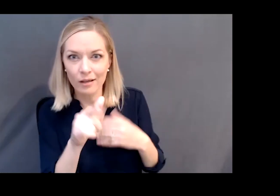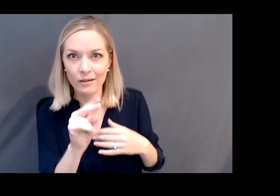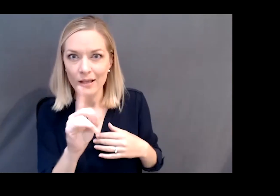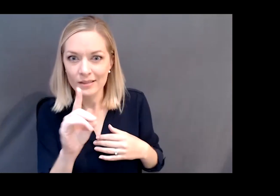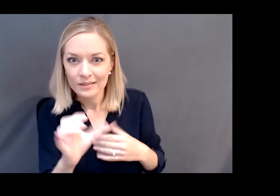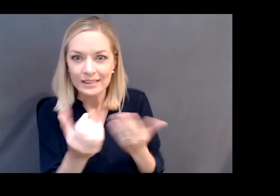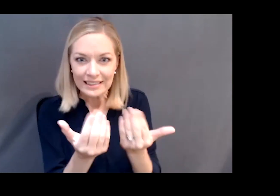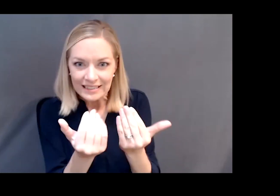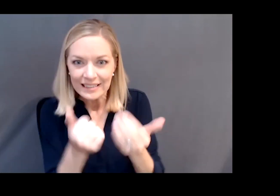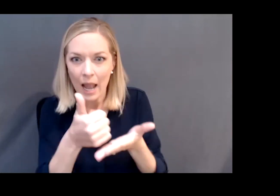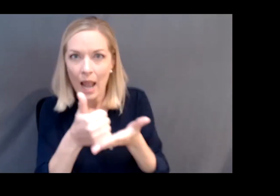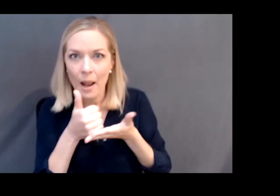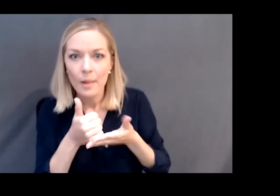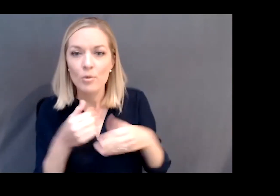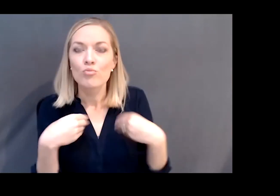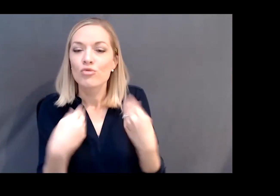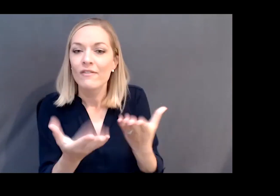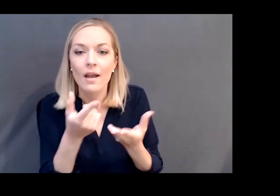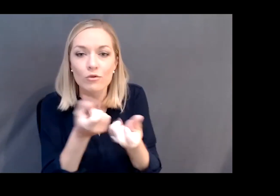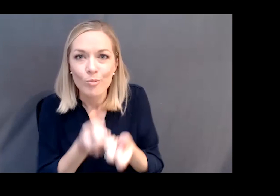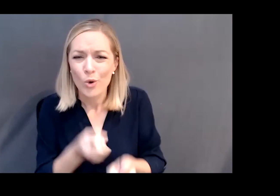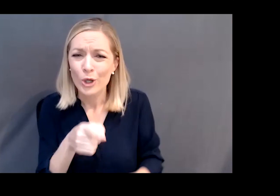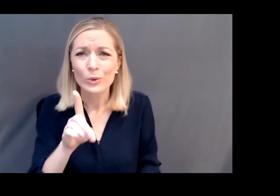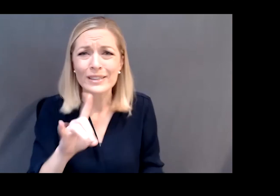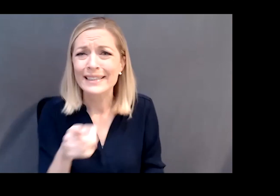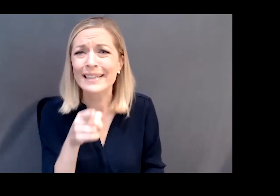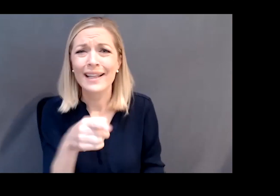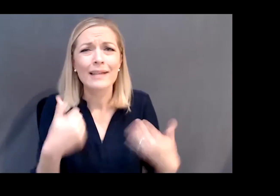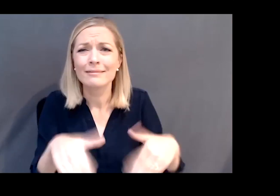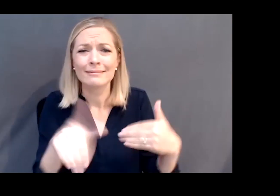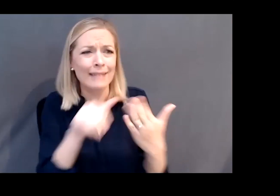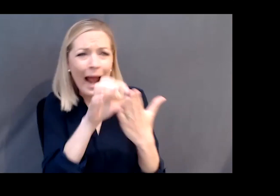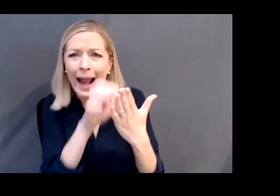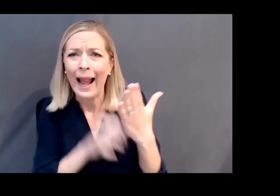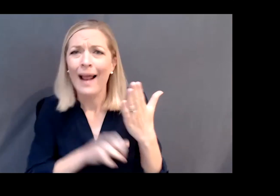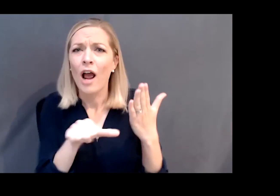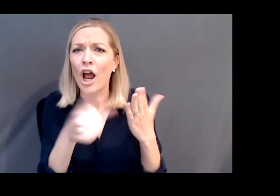So I reached out to NDC to ask for support and wow, I got a detailed report sharing what